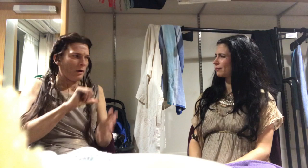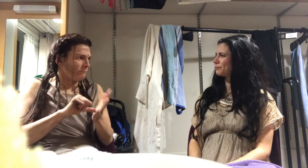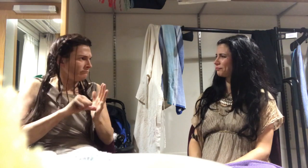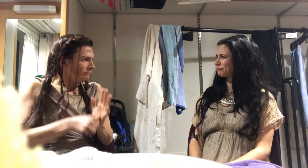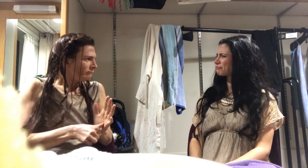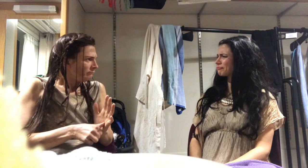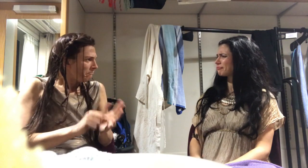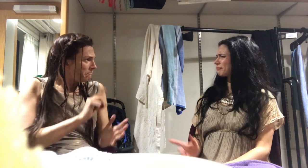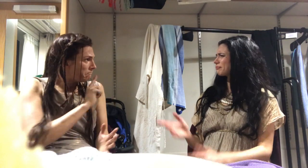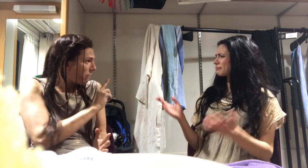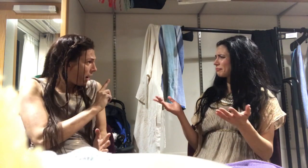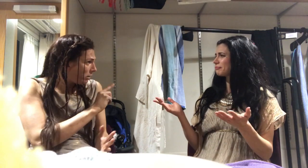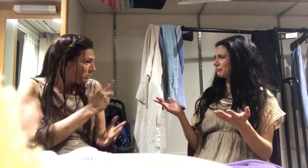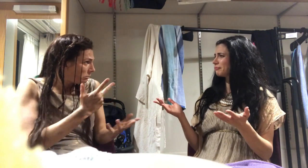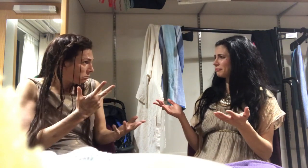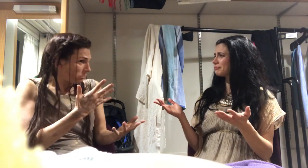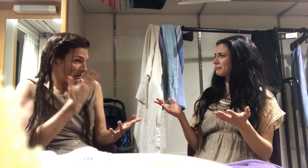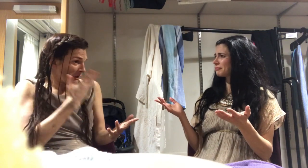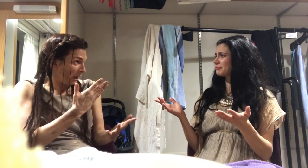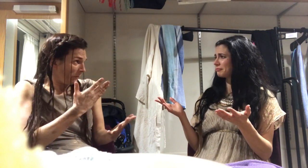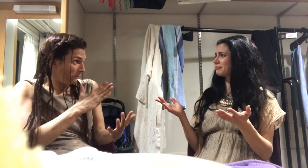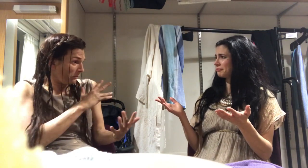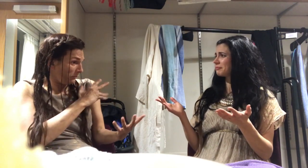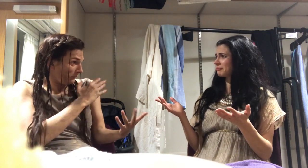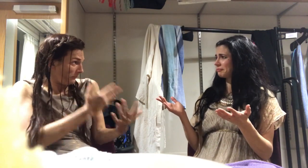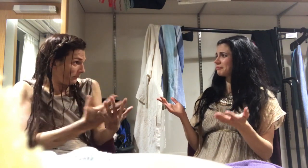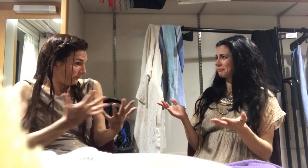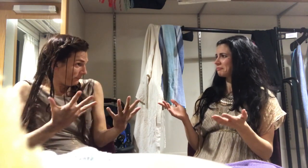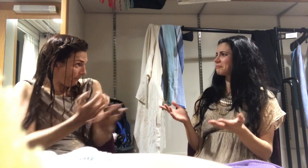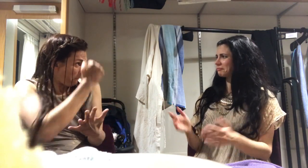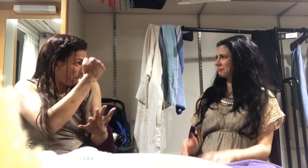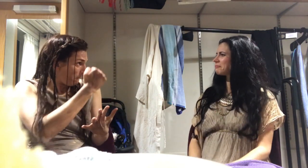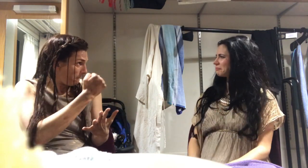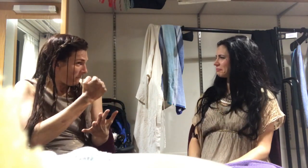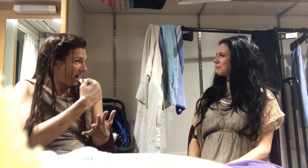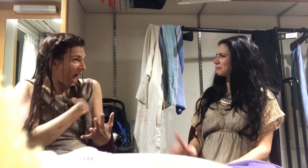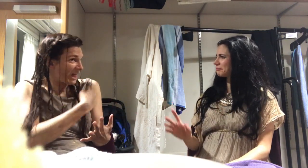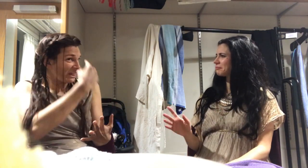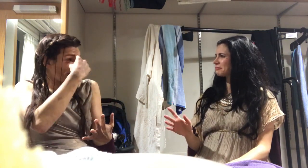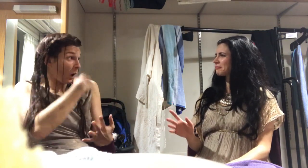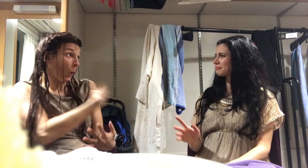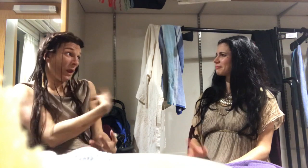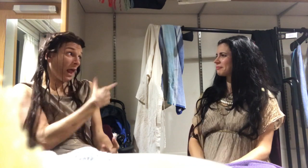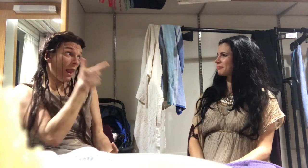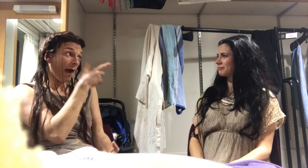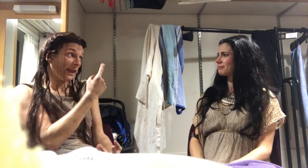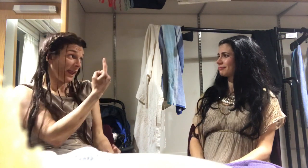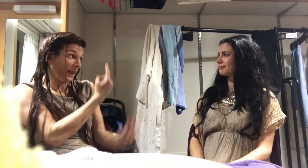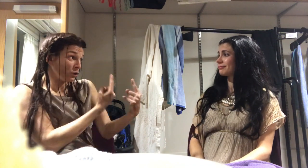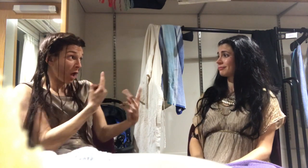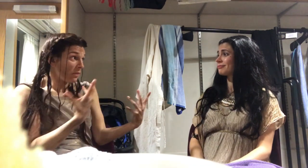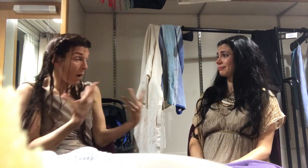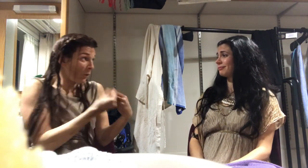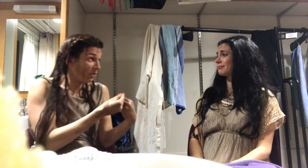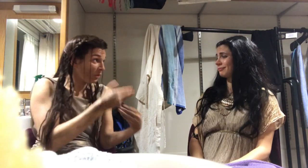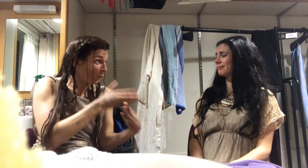have been tough but it seems after all this time, through rehearsals/the process, we got it! I think, we got lucky with working together!